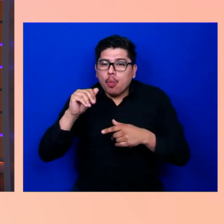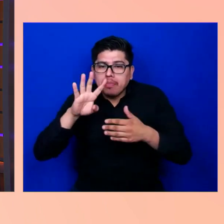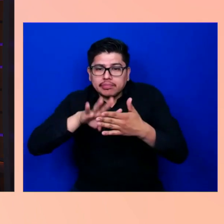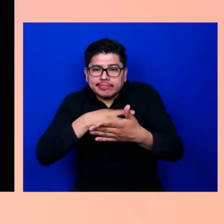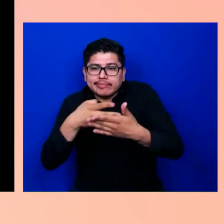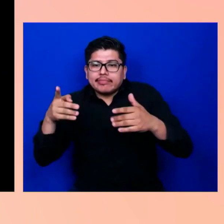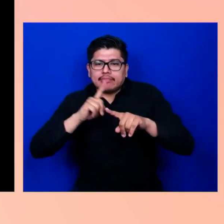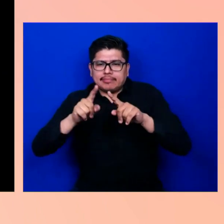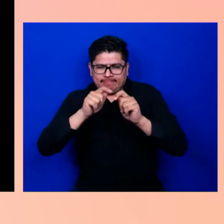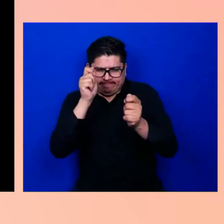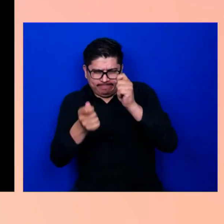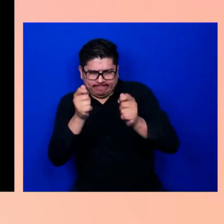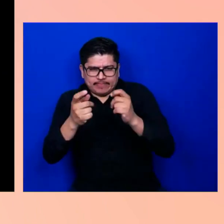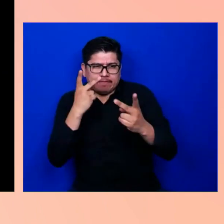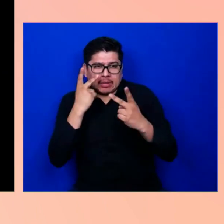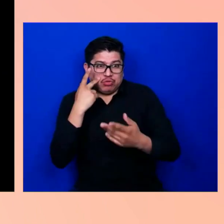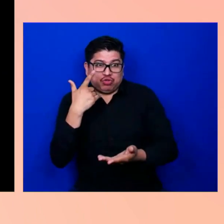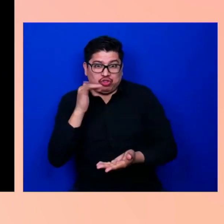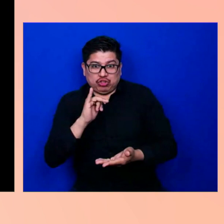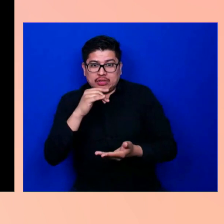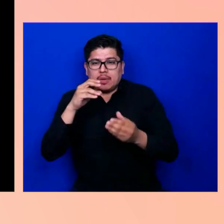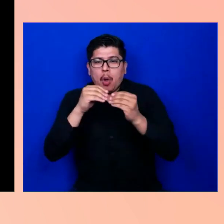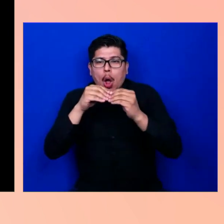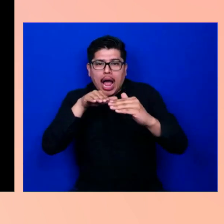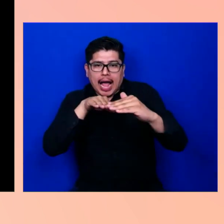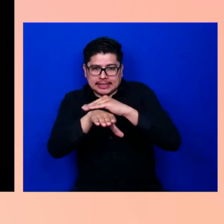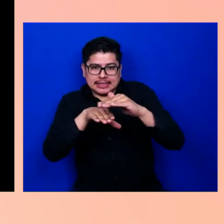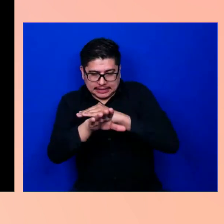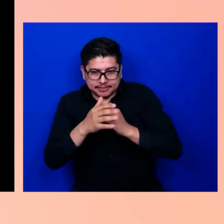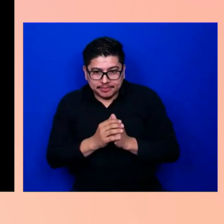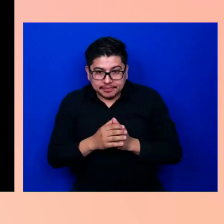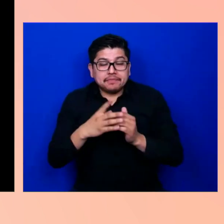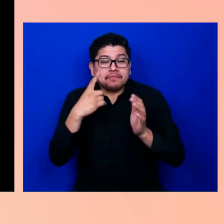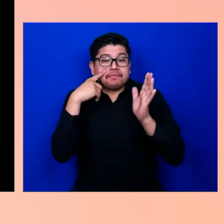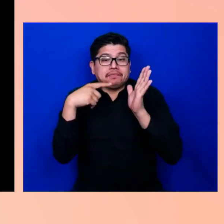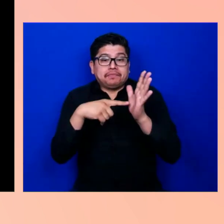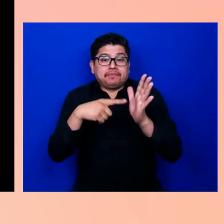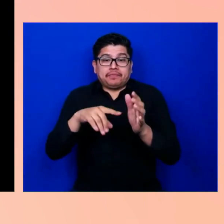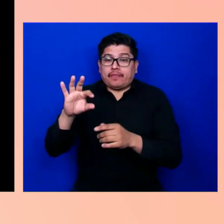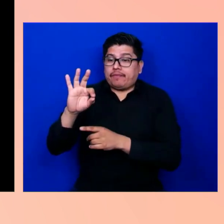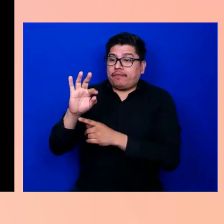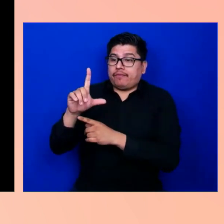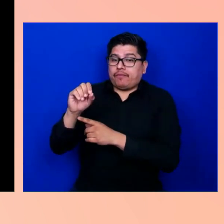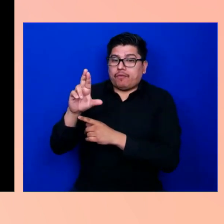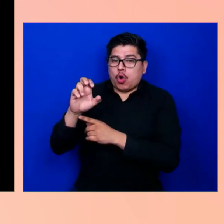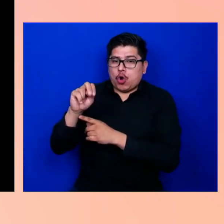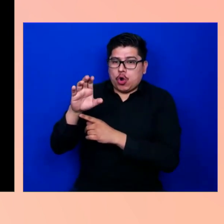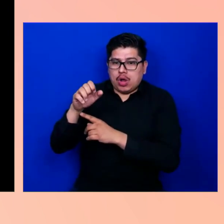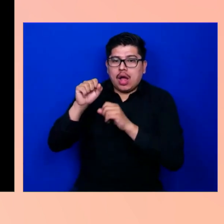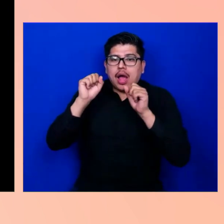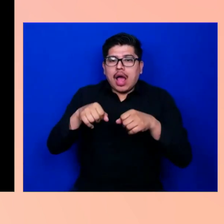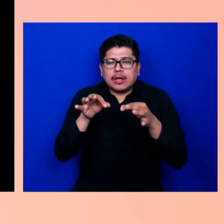For example, Florence can describe in detail that this woman is wearing headphones